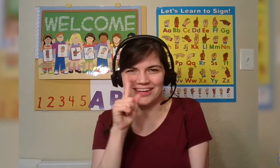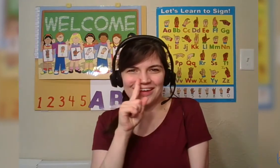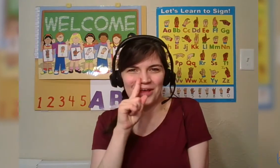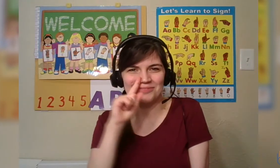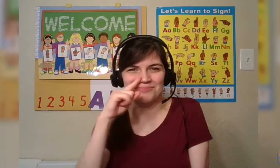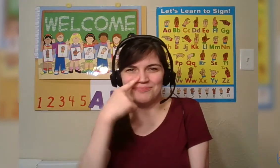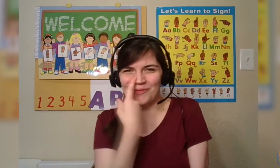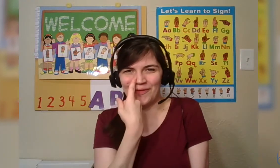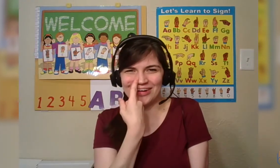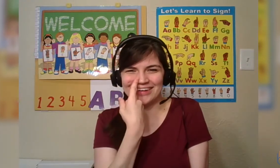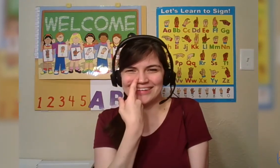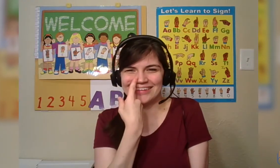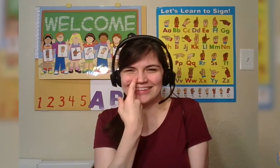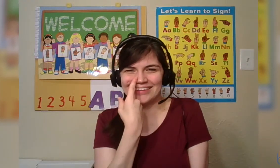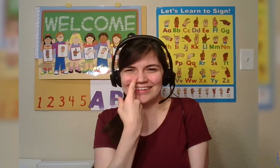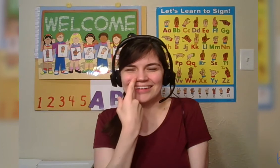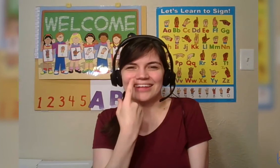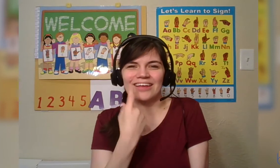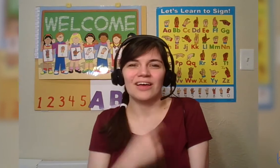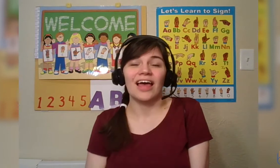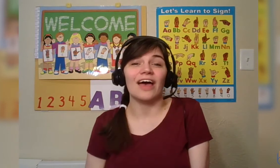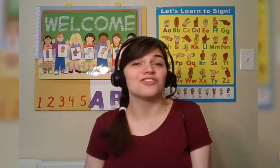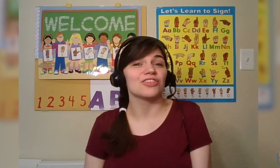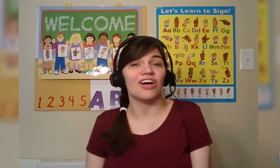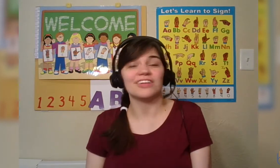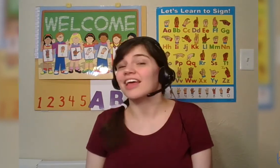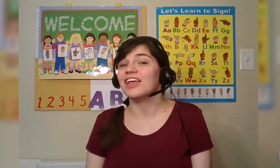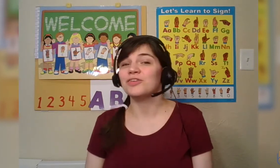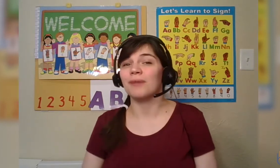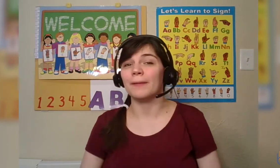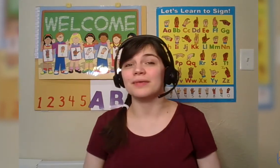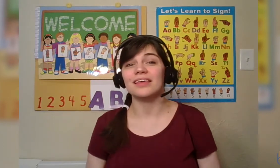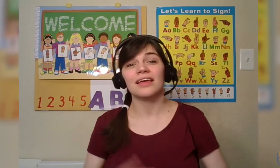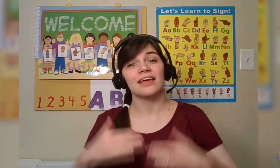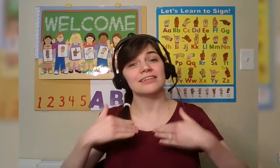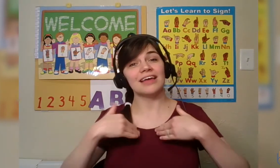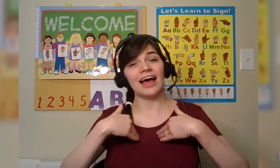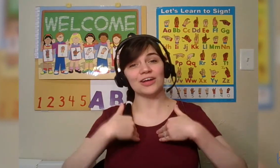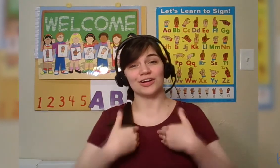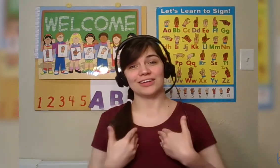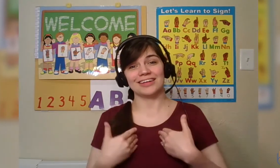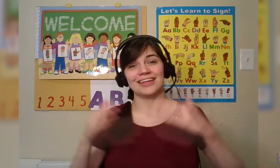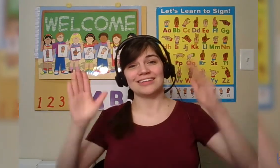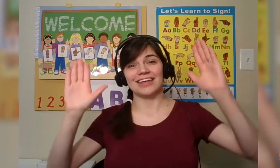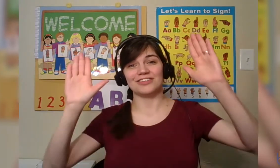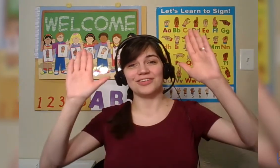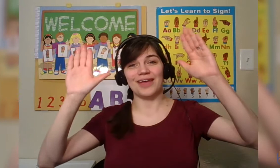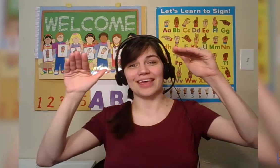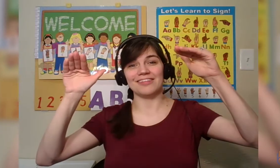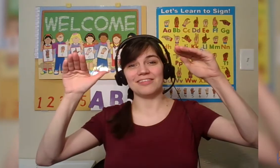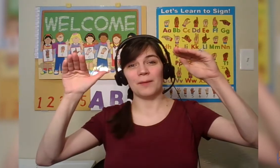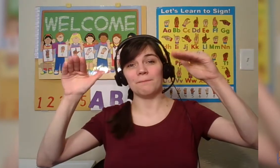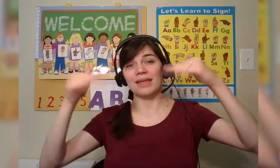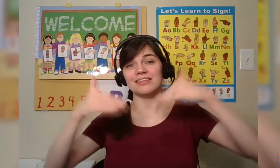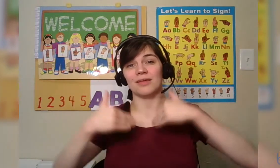After a long day, you might be tired. Take two hands, bend them,